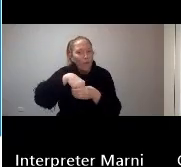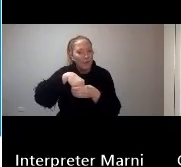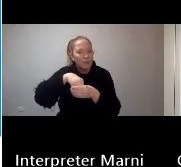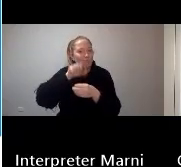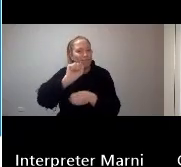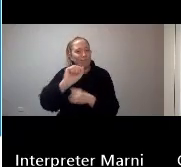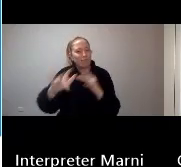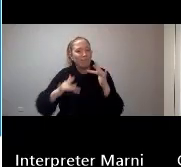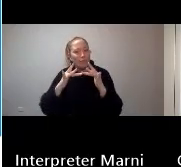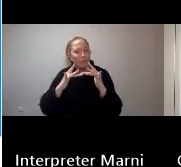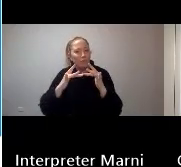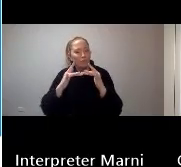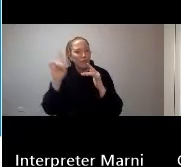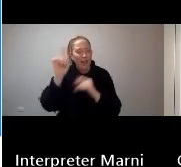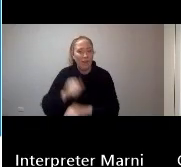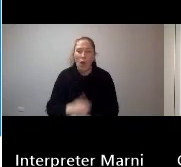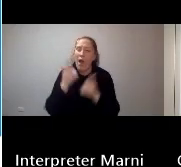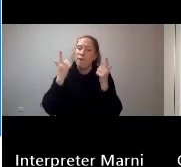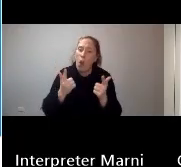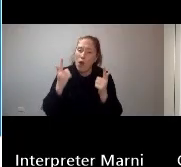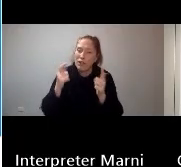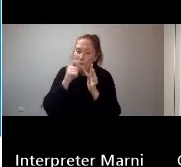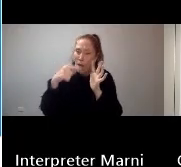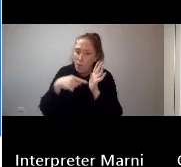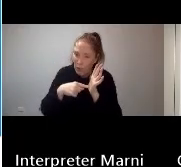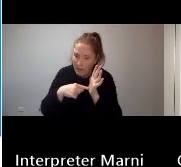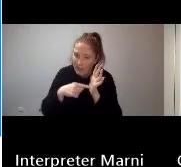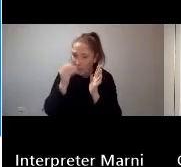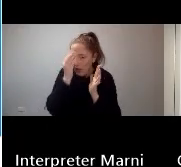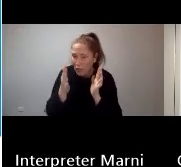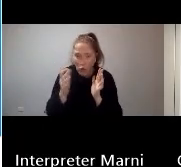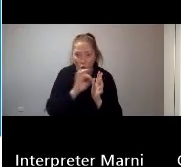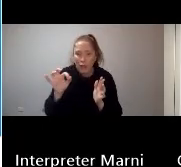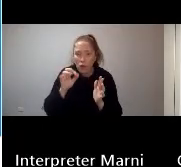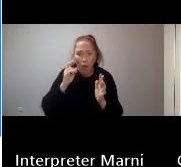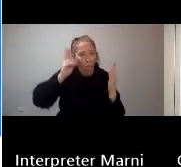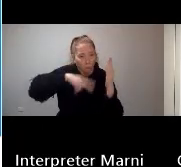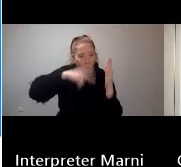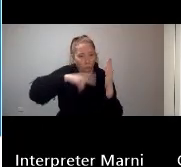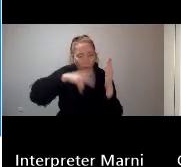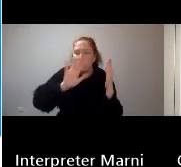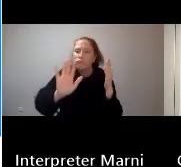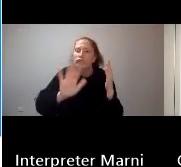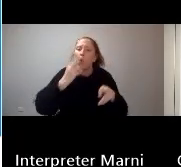I've got a lot of PowerPoints, everyone. Don't panic, I go through them really quickly, and they'll all be available afterwards.